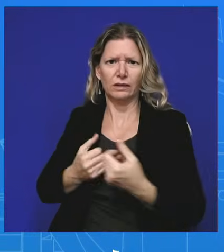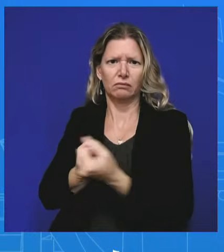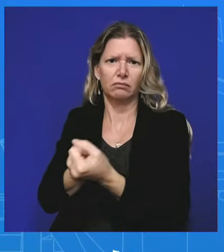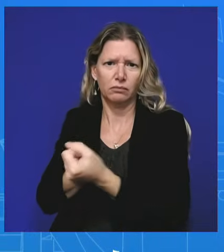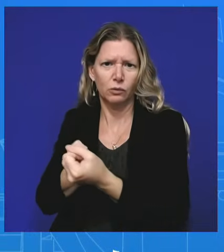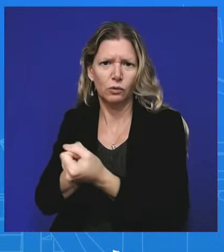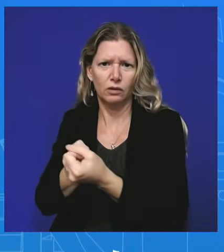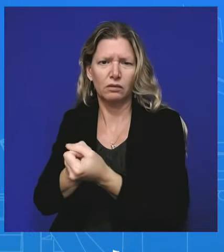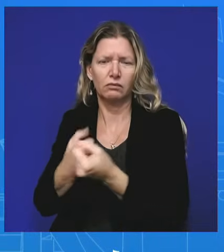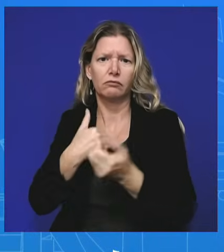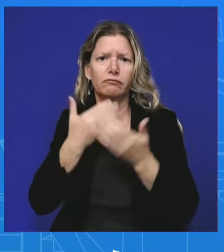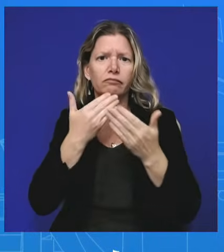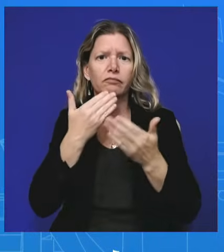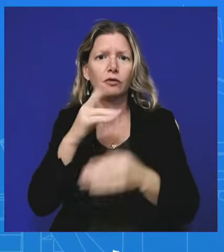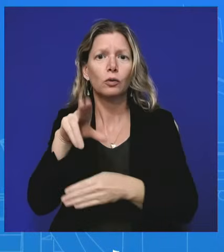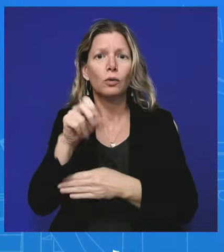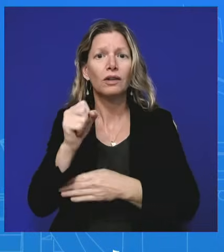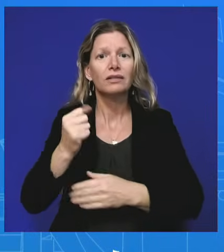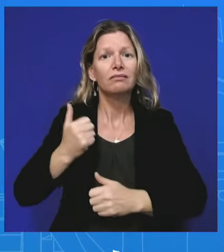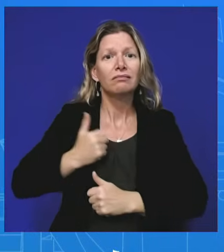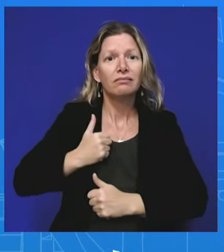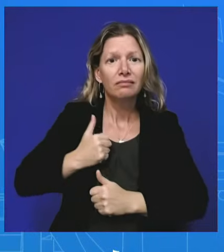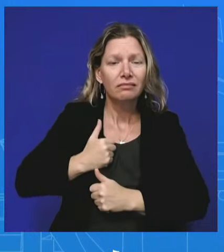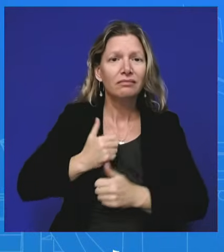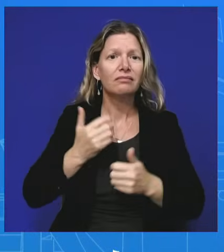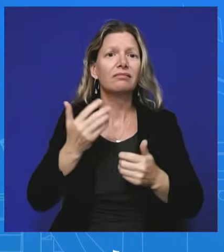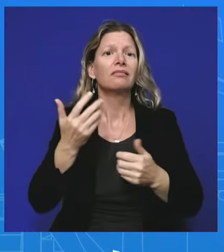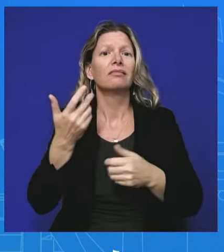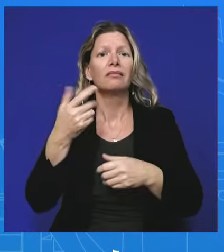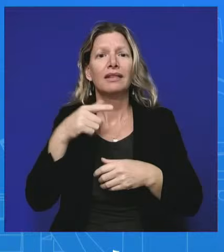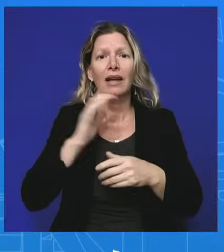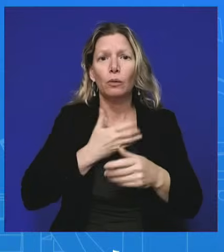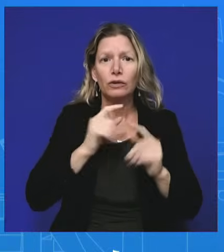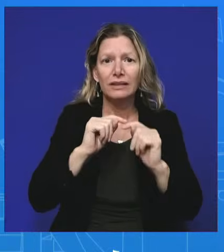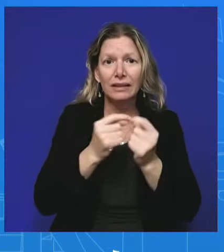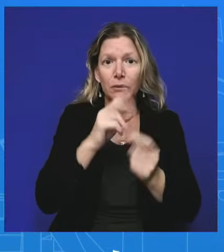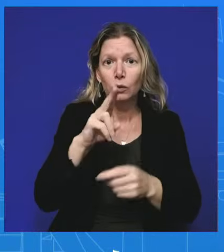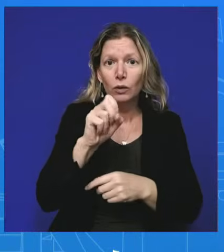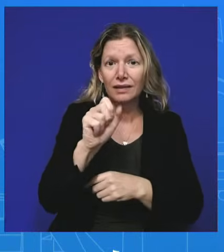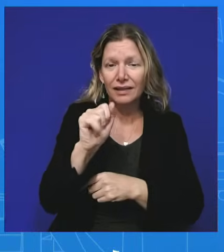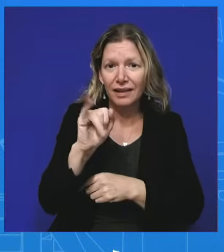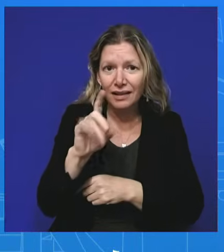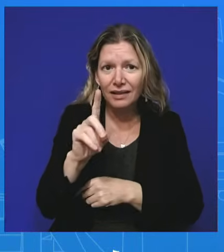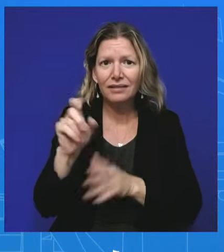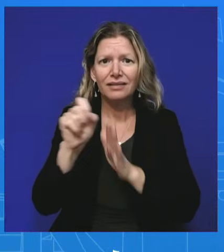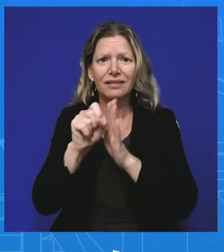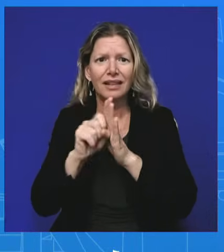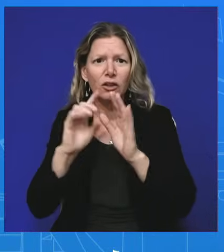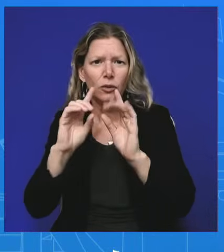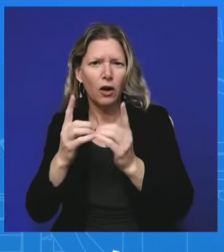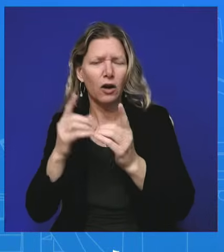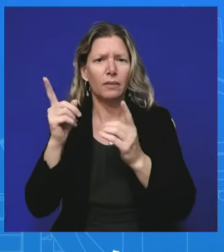over the past few weeks to get this going. Through the humanitarian maritime corridor, USAID plans to provide initial contributions